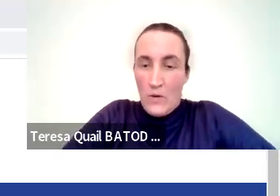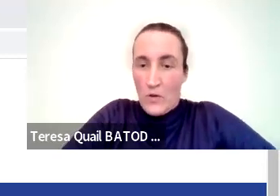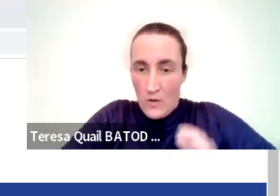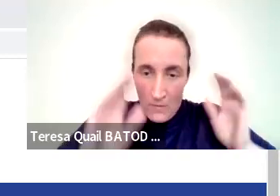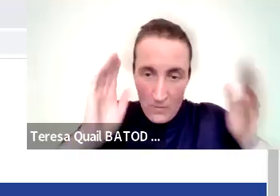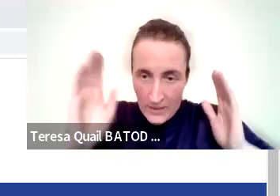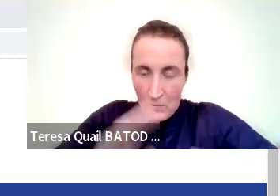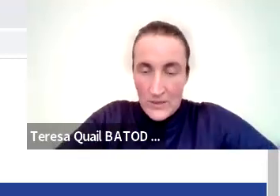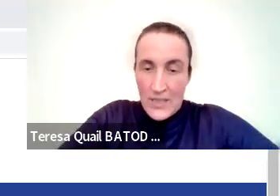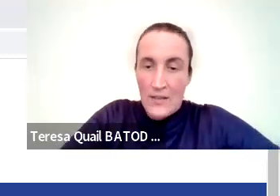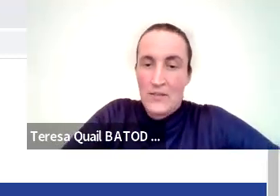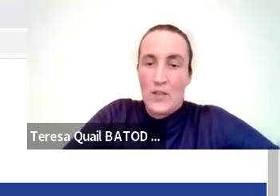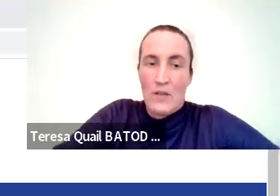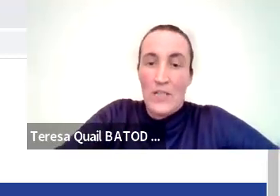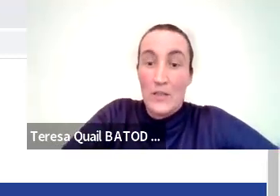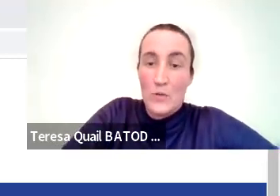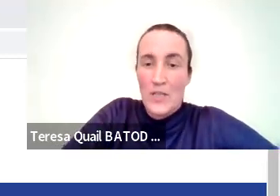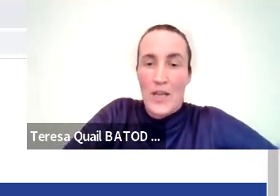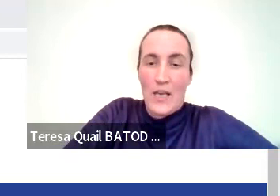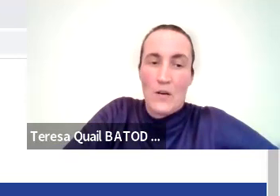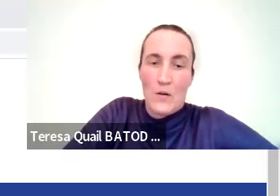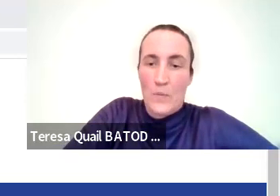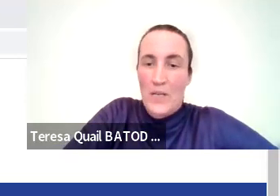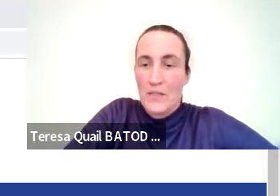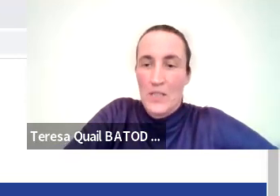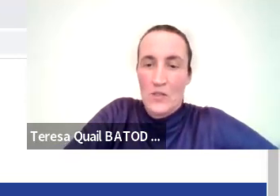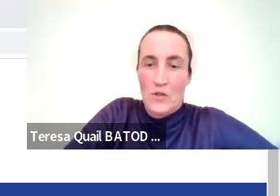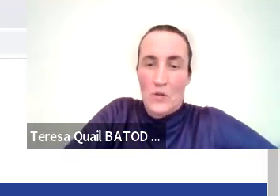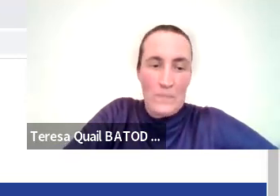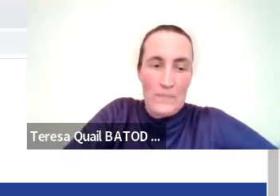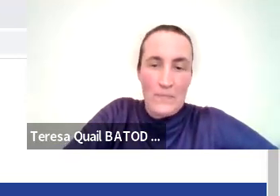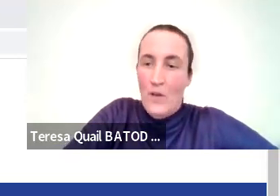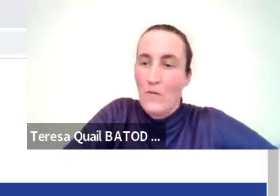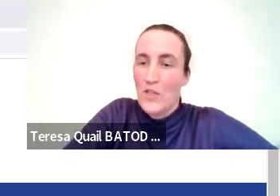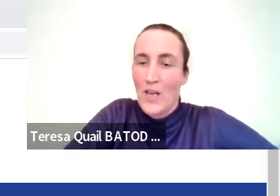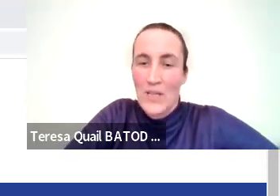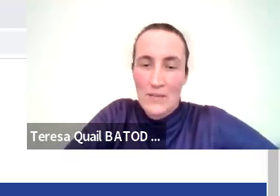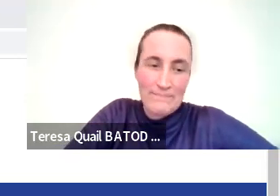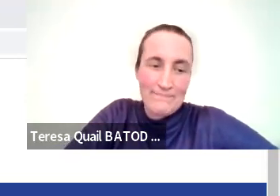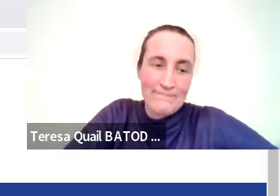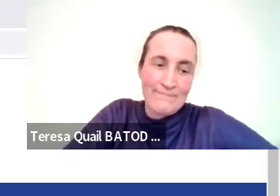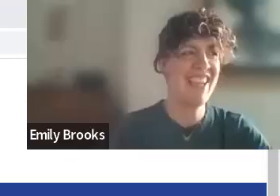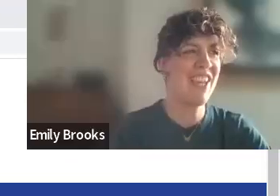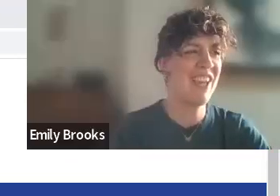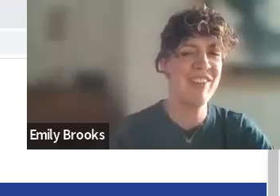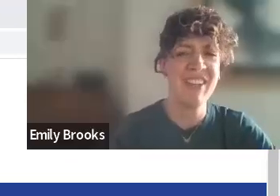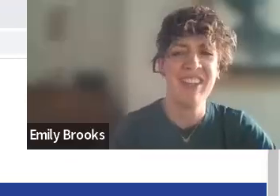So if you're like to multitask, you can have a little nosy ahead of the presentations too. Over to you, Emily. Thank you.